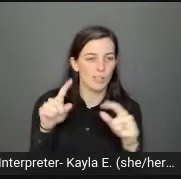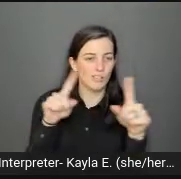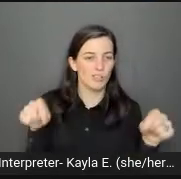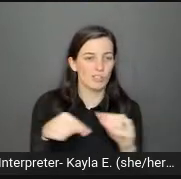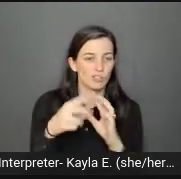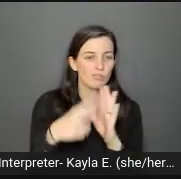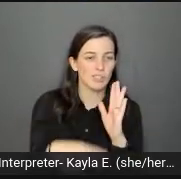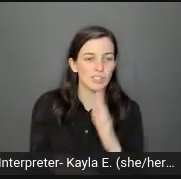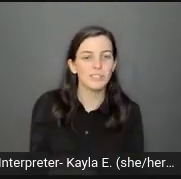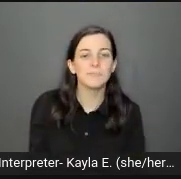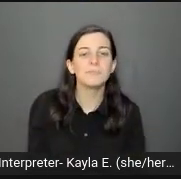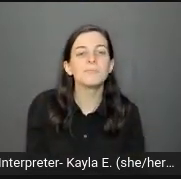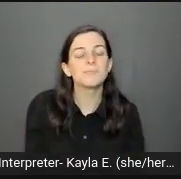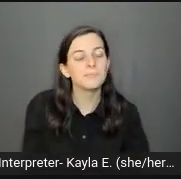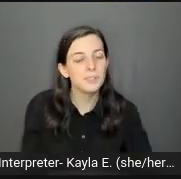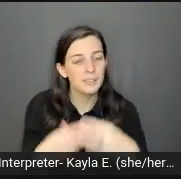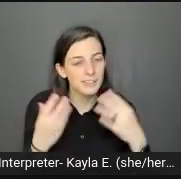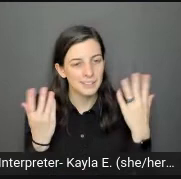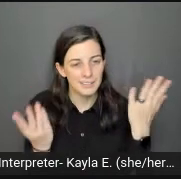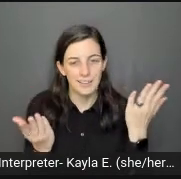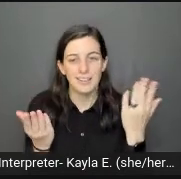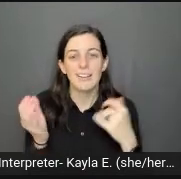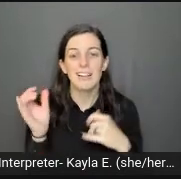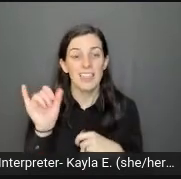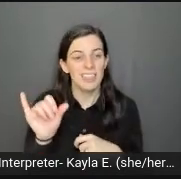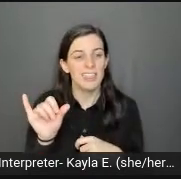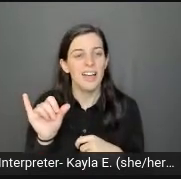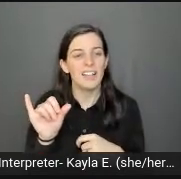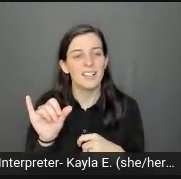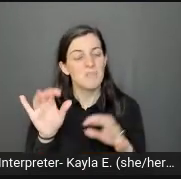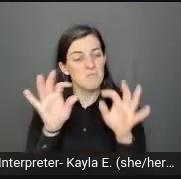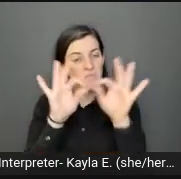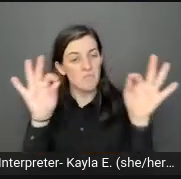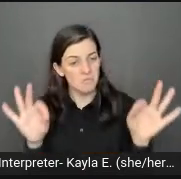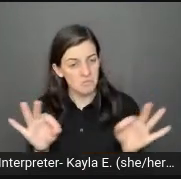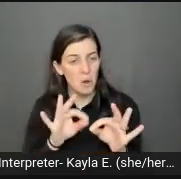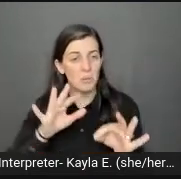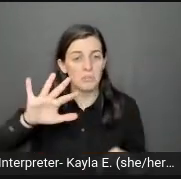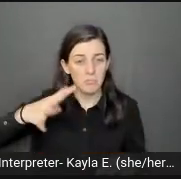There we go. The form's pretty good. There's a bit button is fine as well.